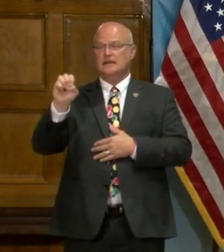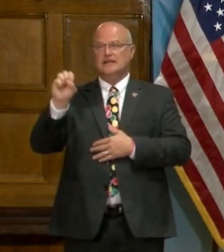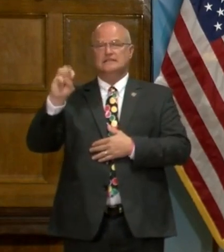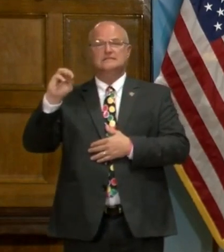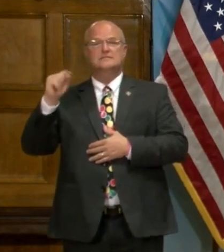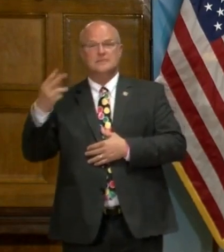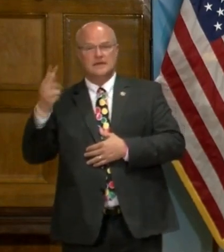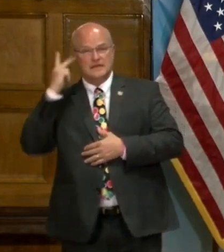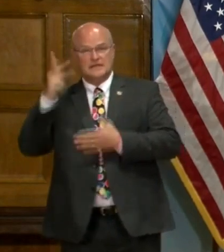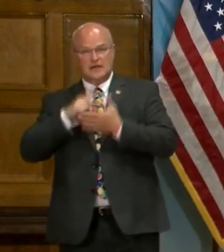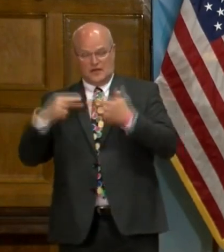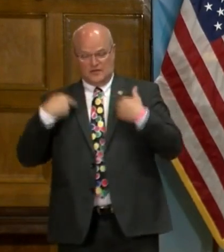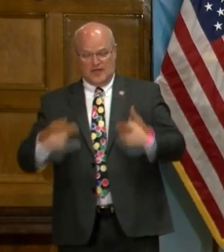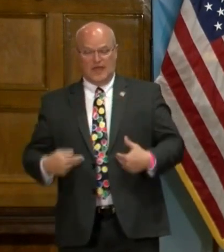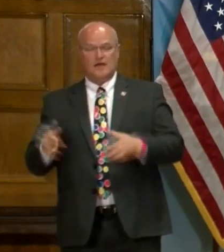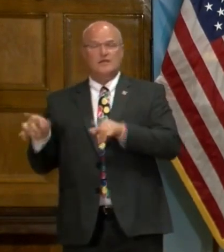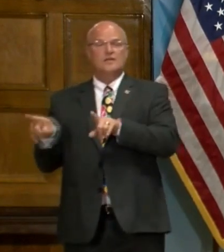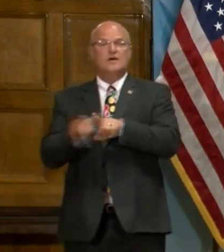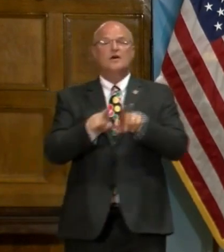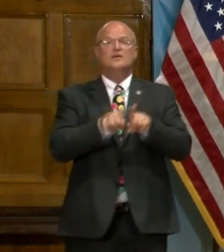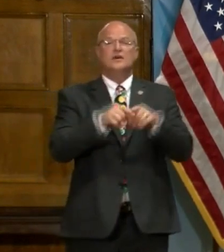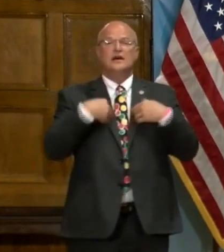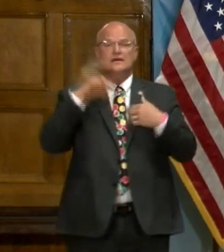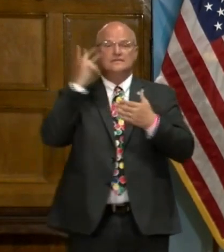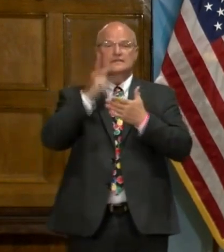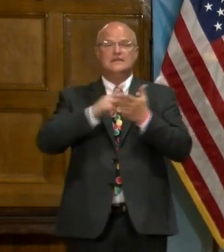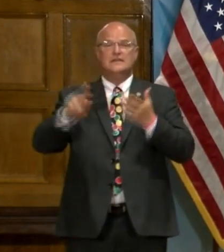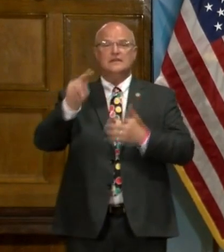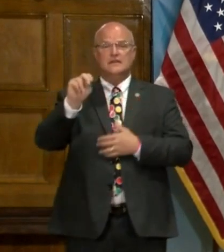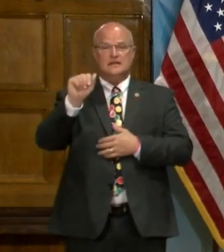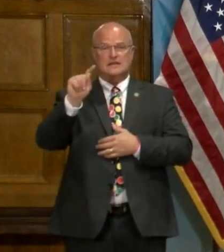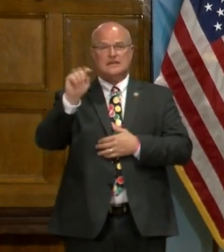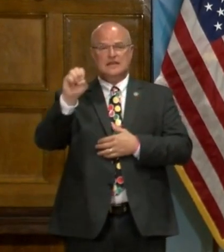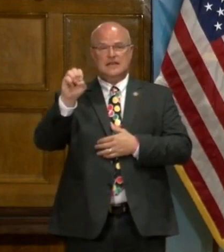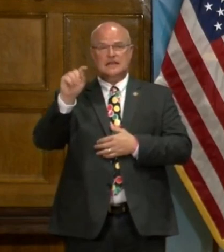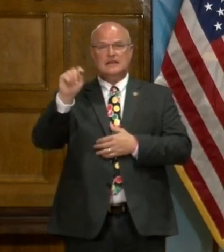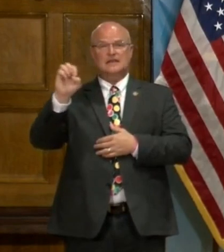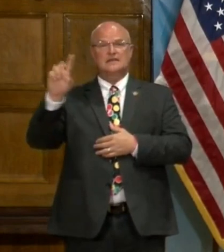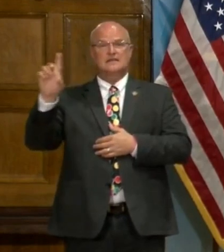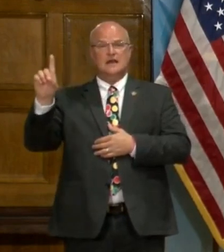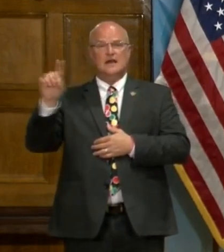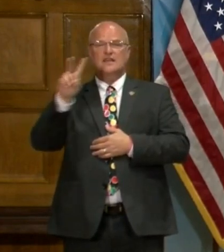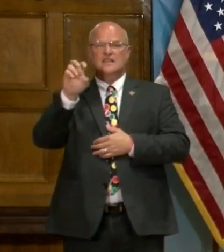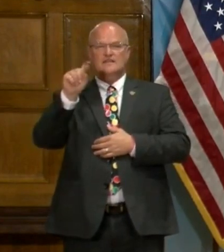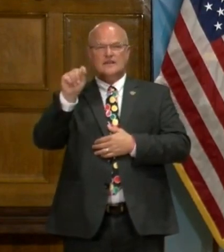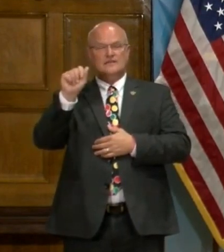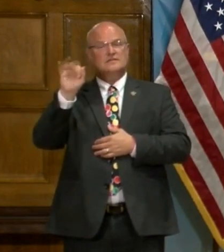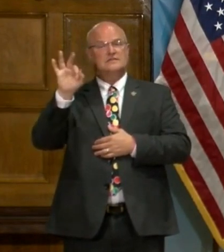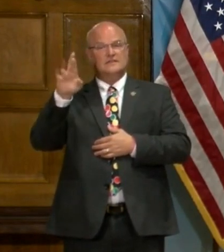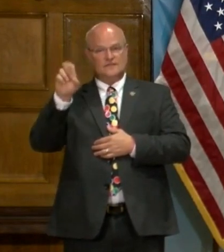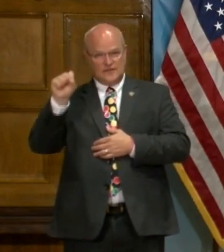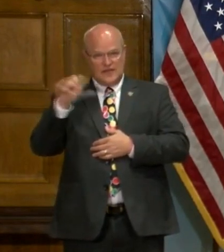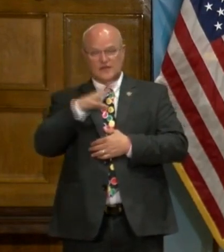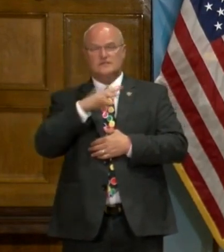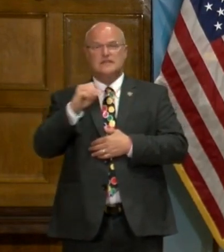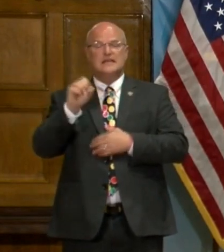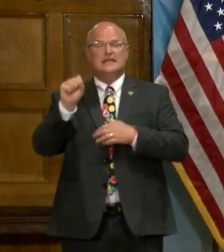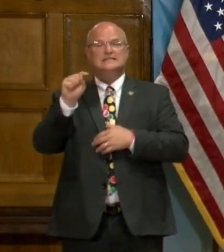BRIEFING SO LET'S LISTEN IN NOW. FOR TODAY'S DAILY COVID UPDATE I'M JOINED BY SECRETARY NATE SMITH, SECRETARY OF HEALTH